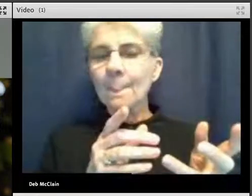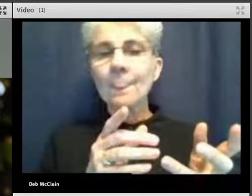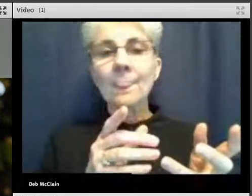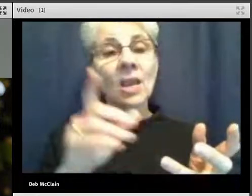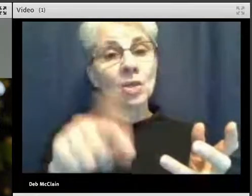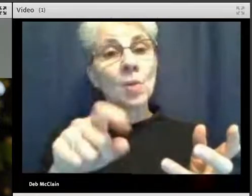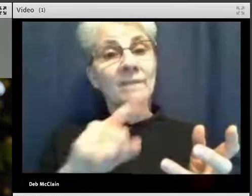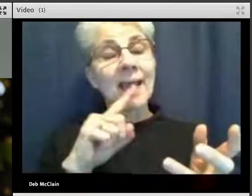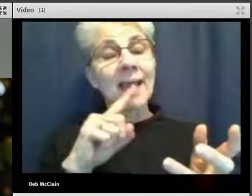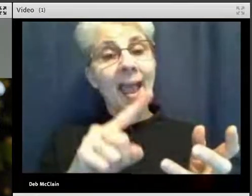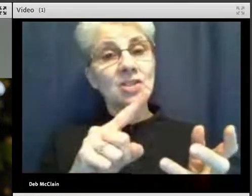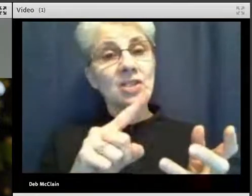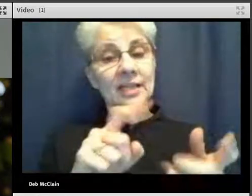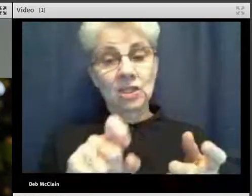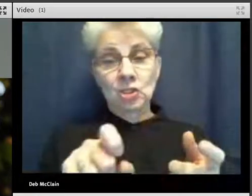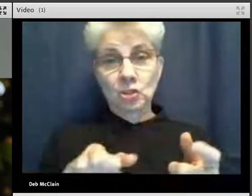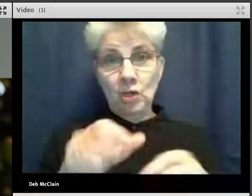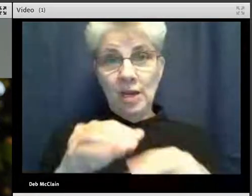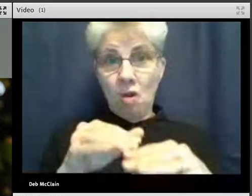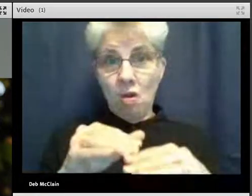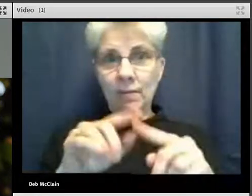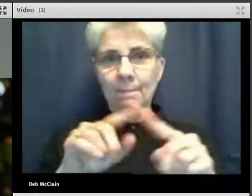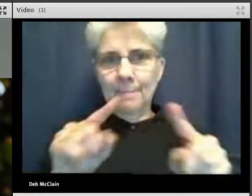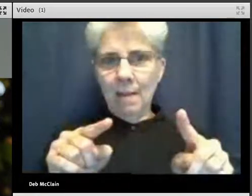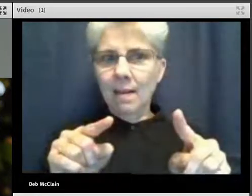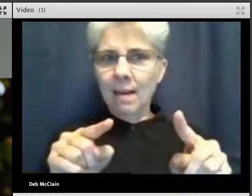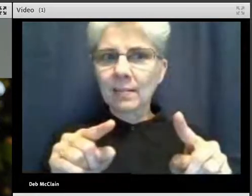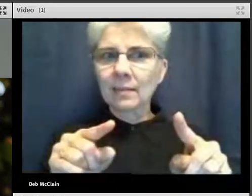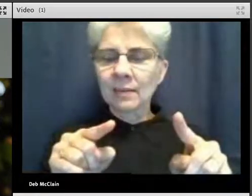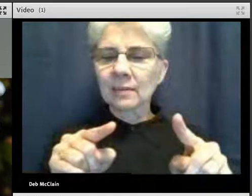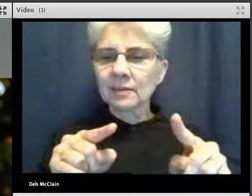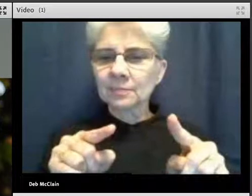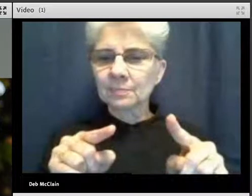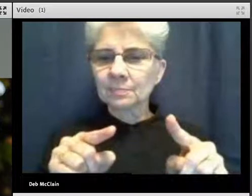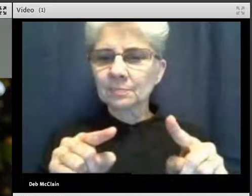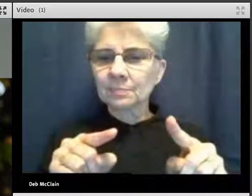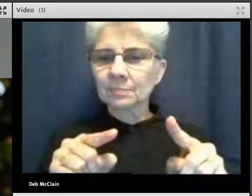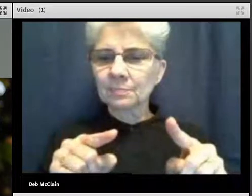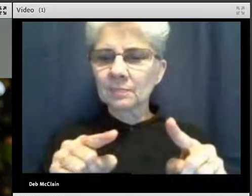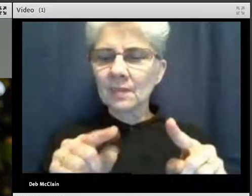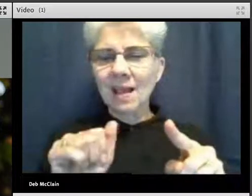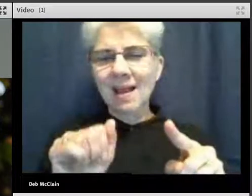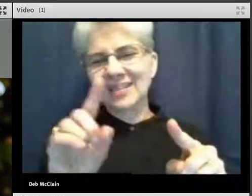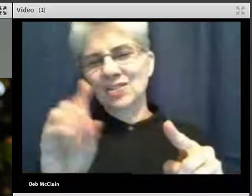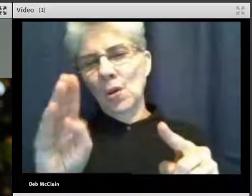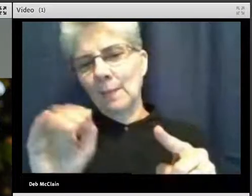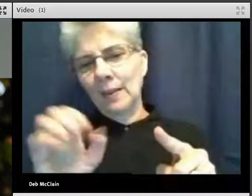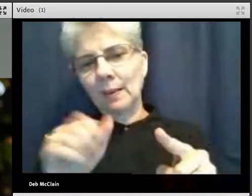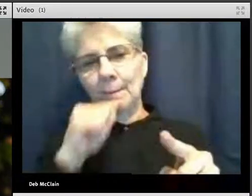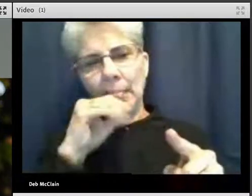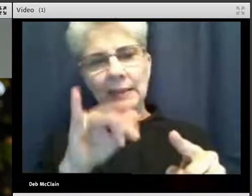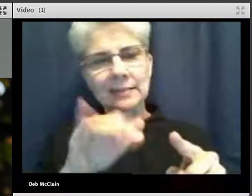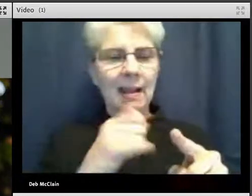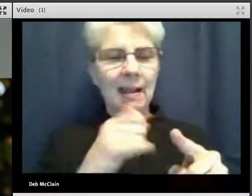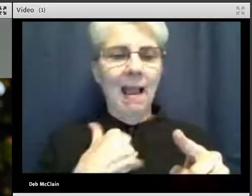So you have to actually turn it on, but you...you know, Adobe bless it,